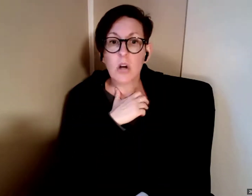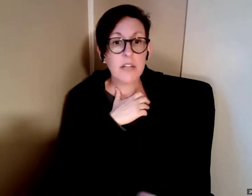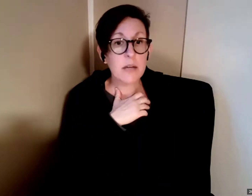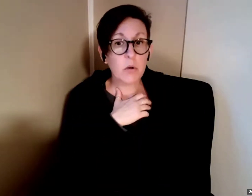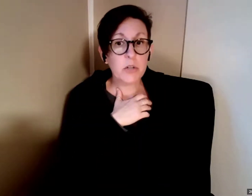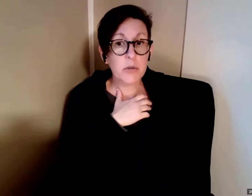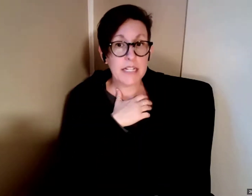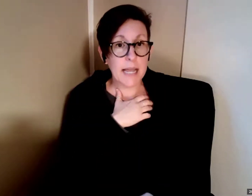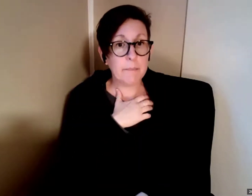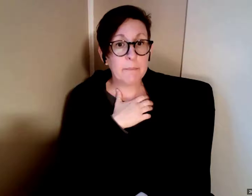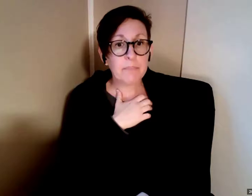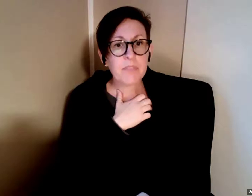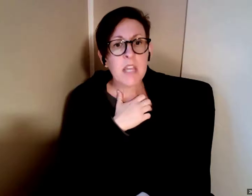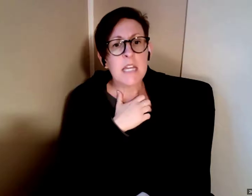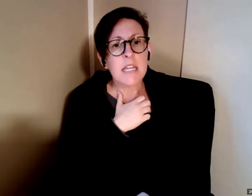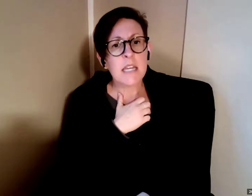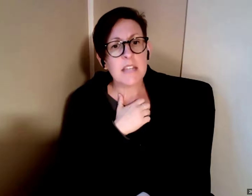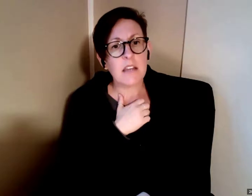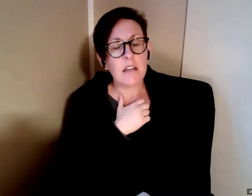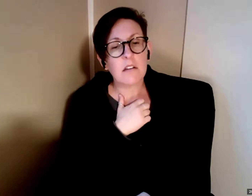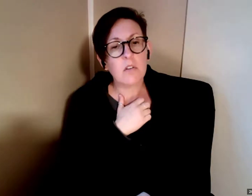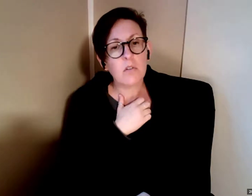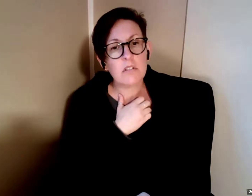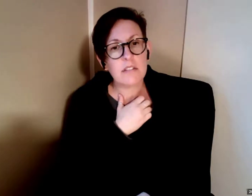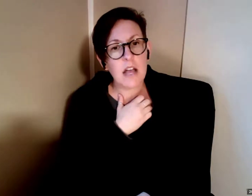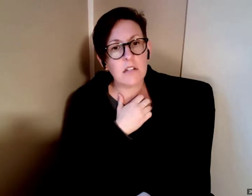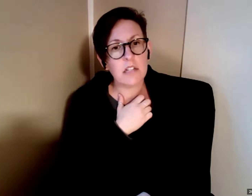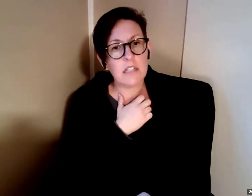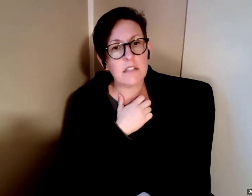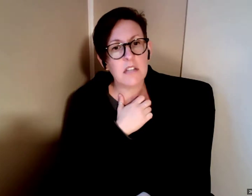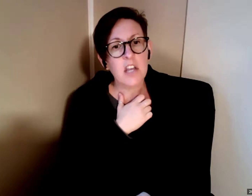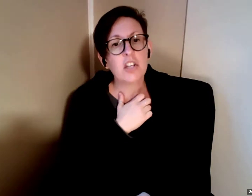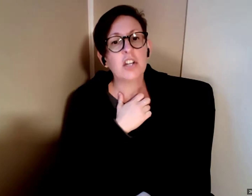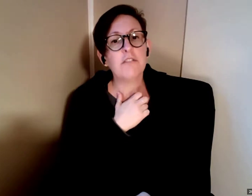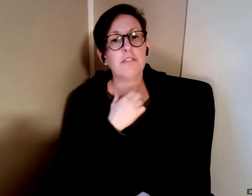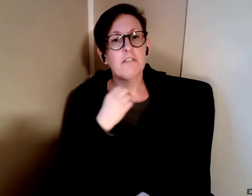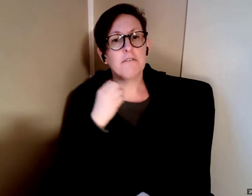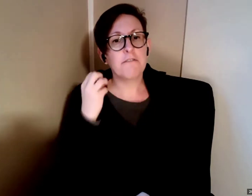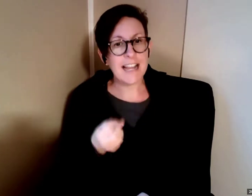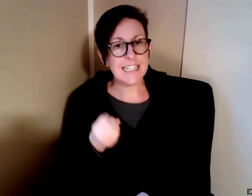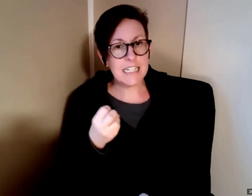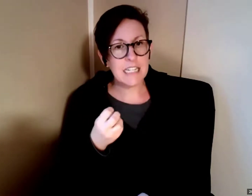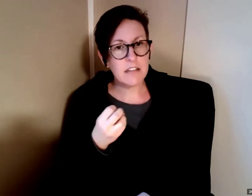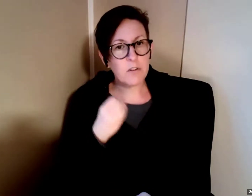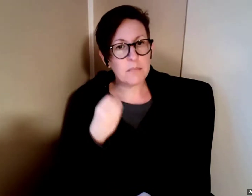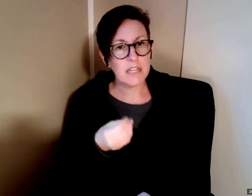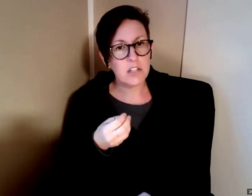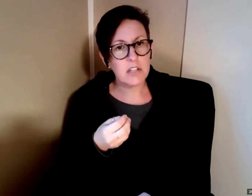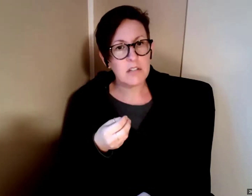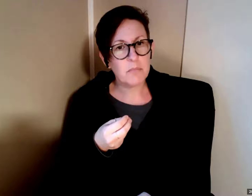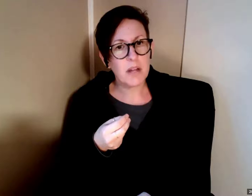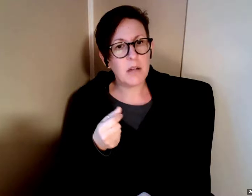Nicole she/her: Okay, what were you going to say keep saying Google Scholar is good for finding information, but I wouldn't